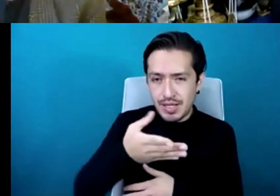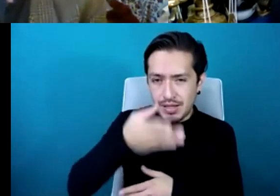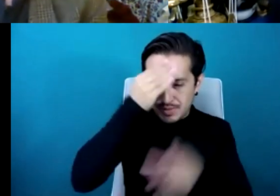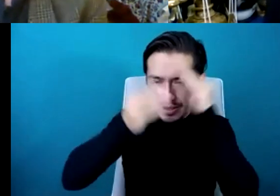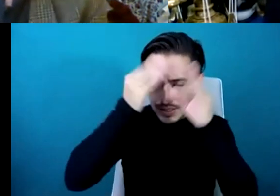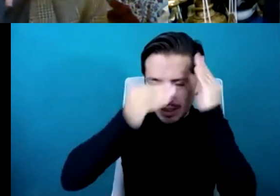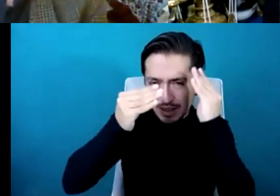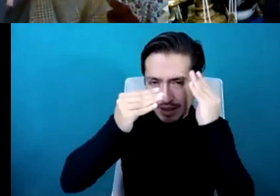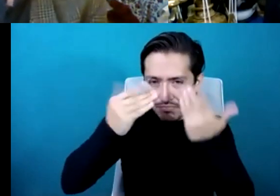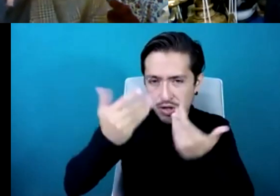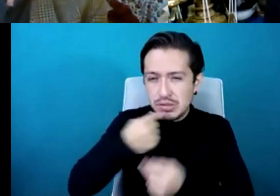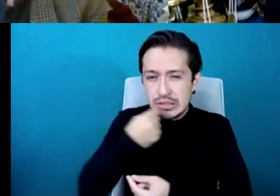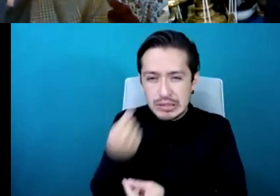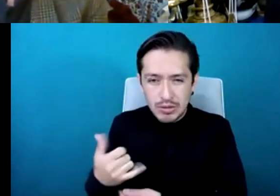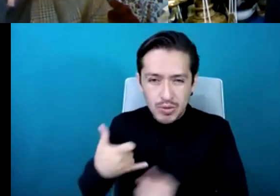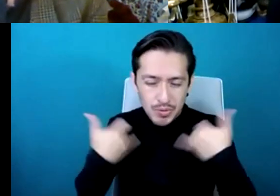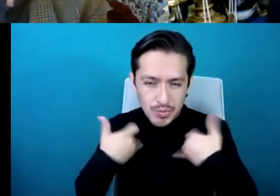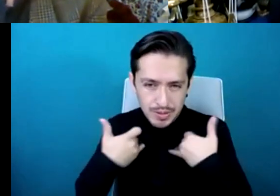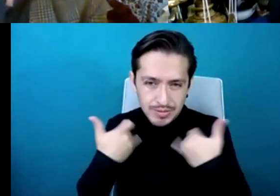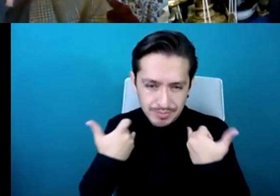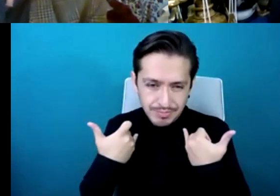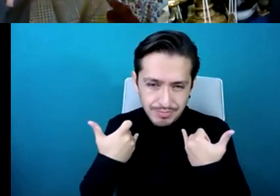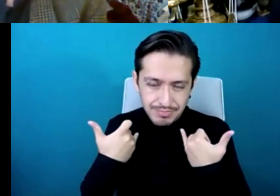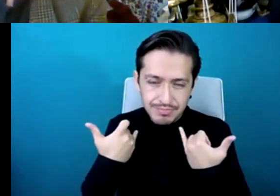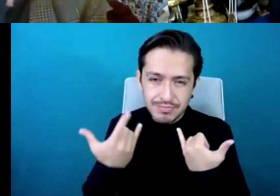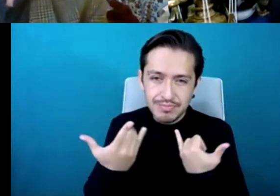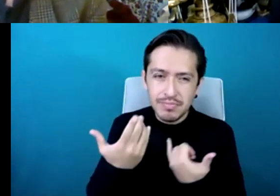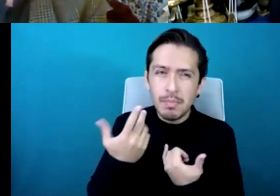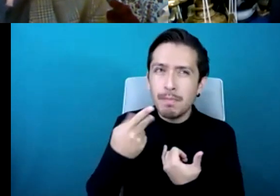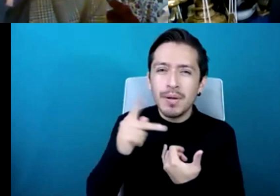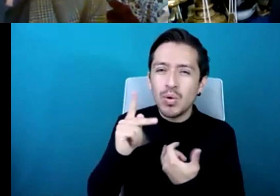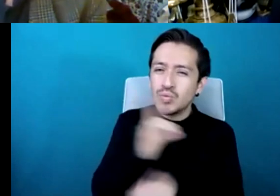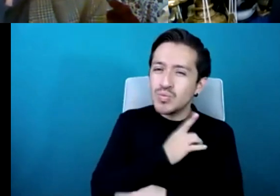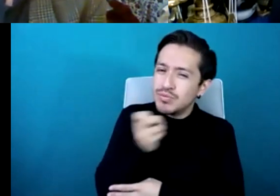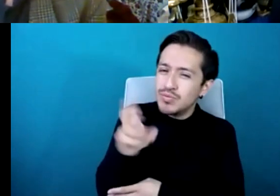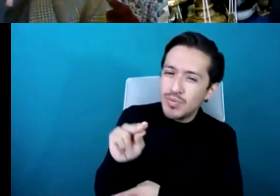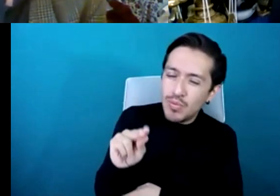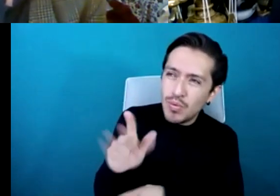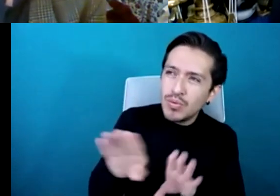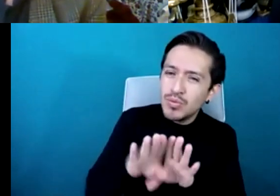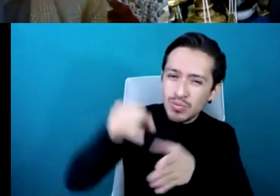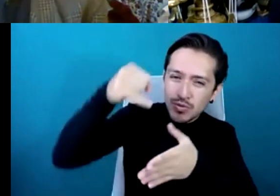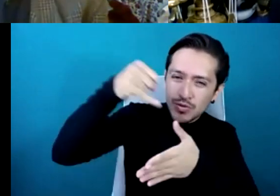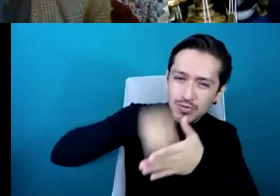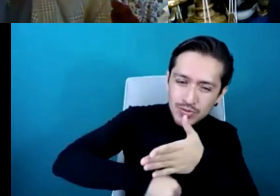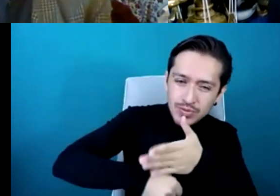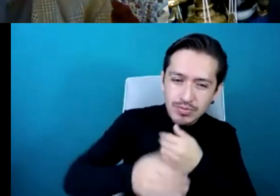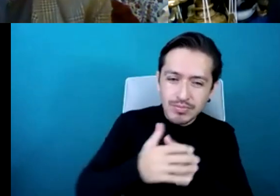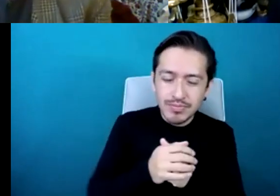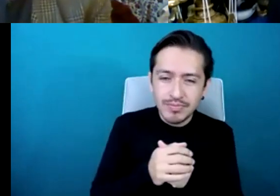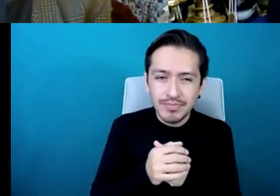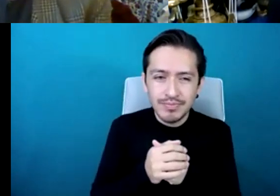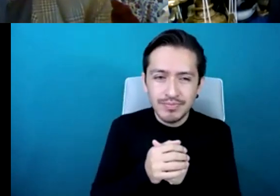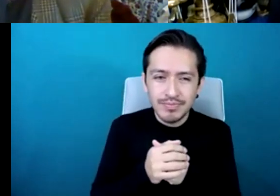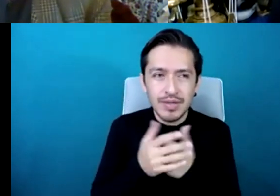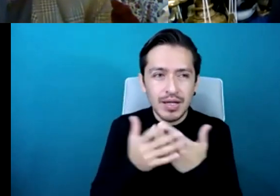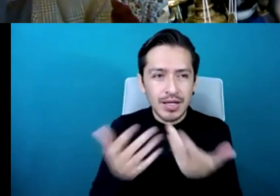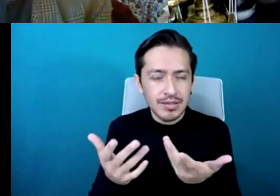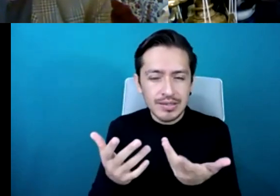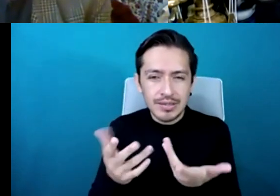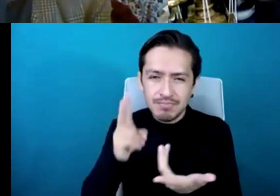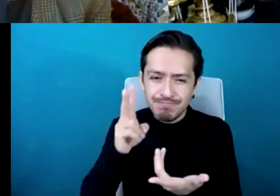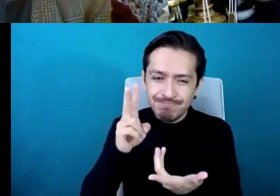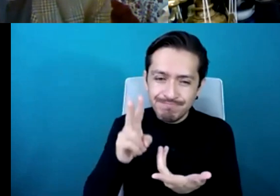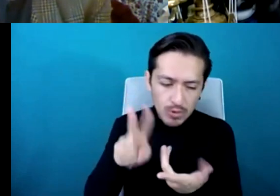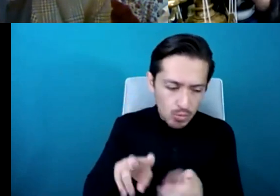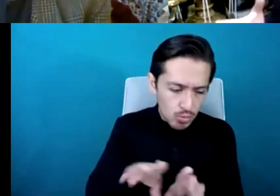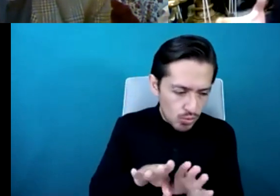went deeper than that I think this whole ethos of listening to someone's story is so comparable